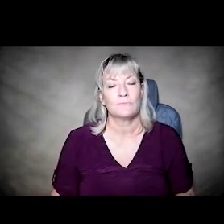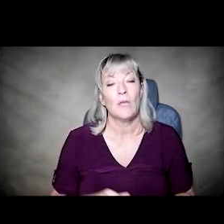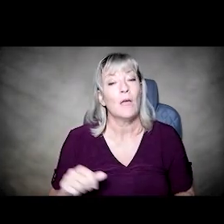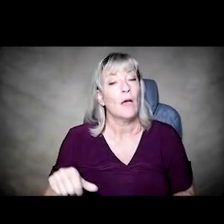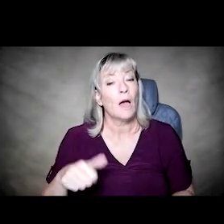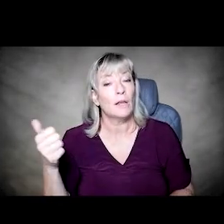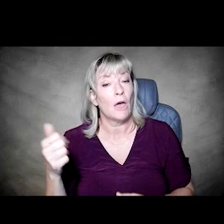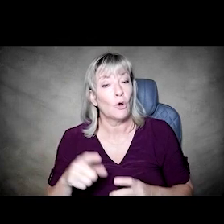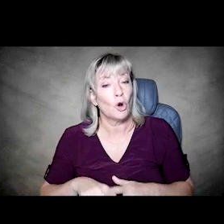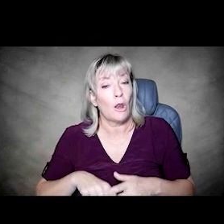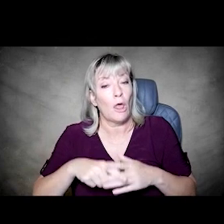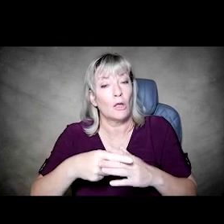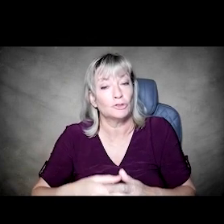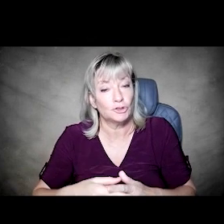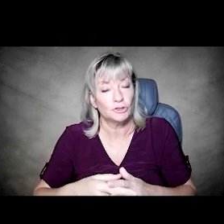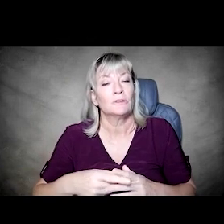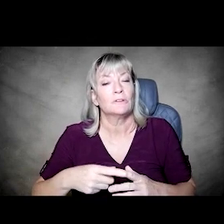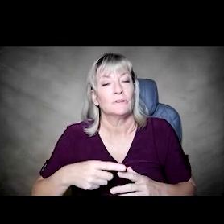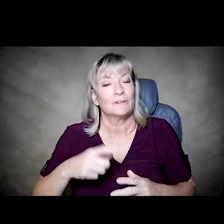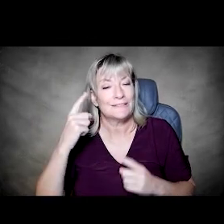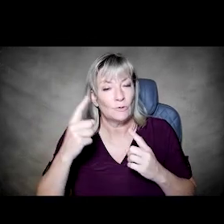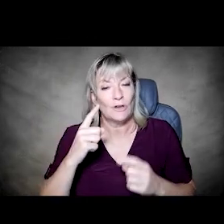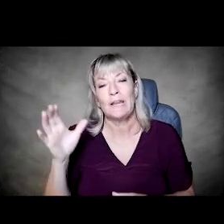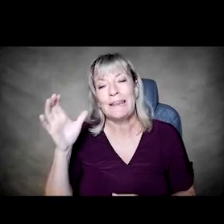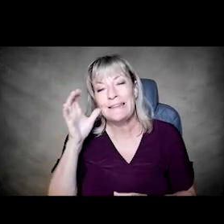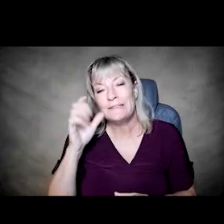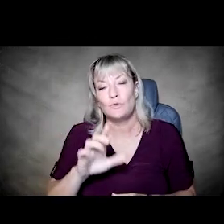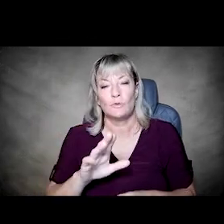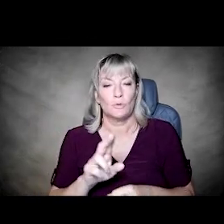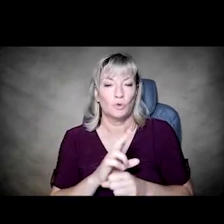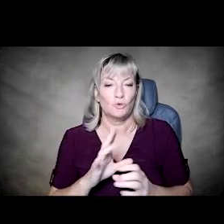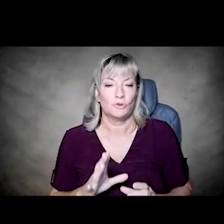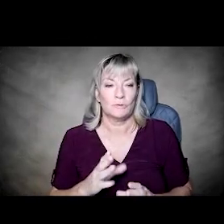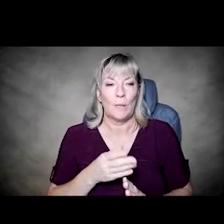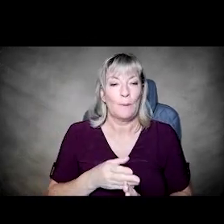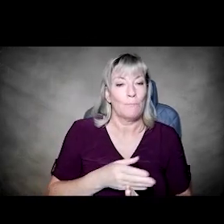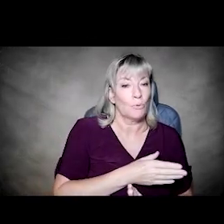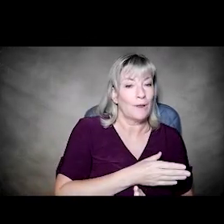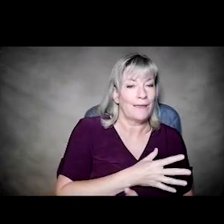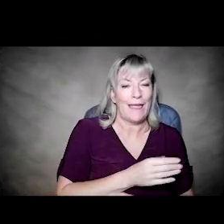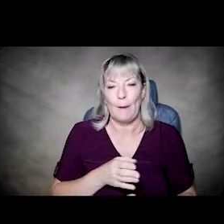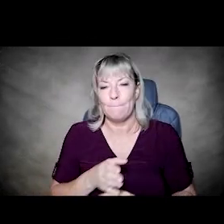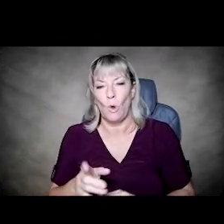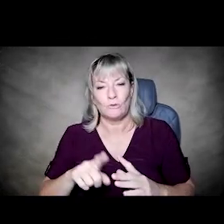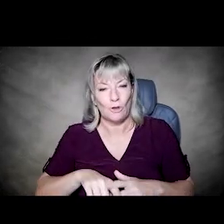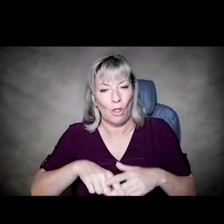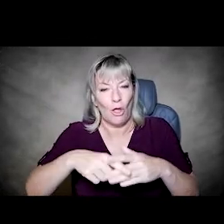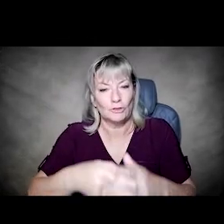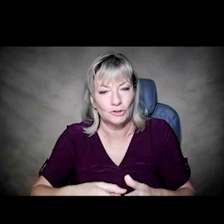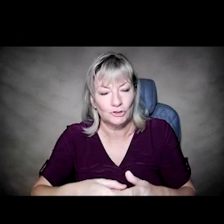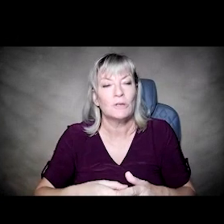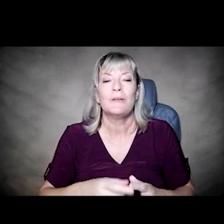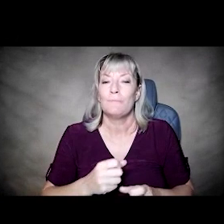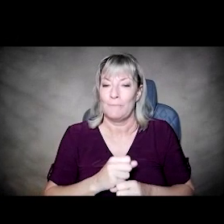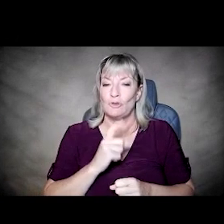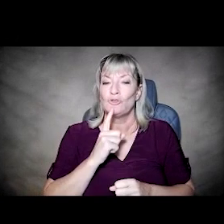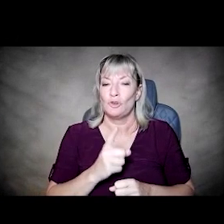Another launch consideration, listen to your users. This is pre- and post-launch! Be sure